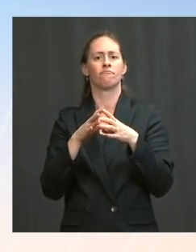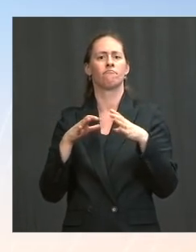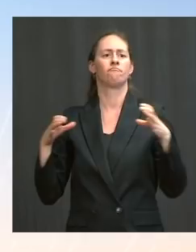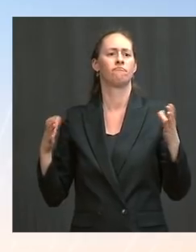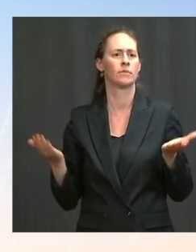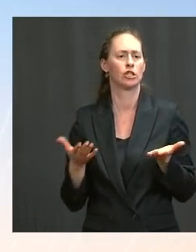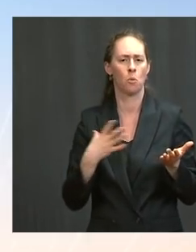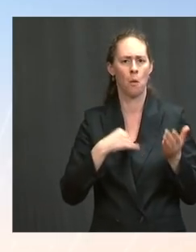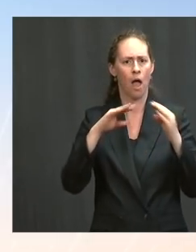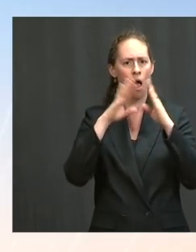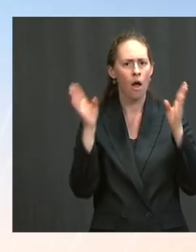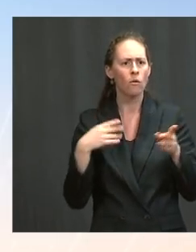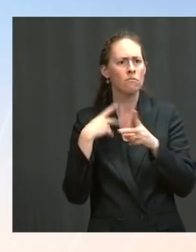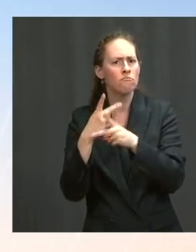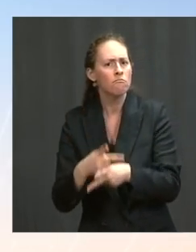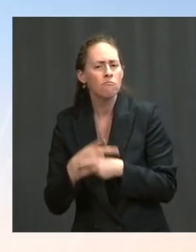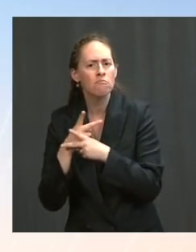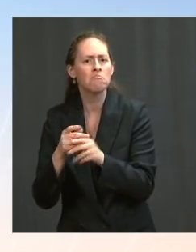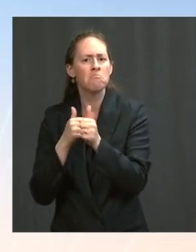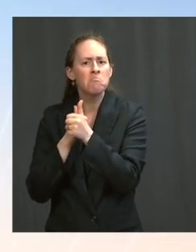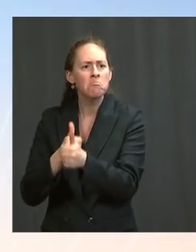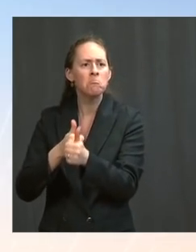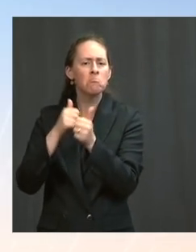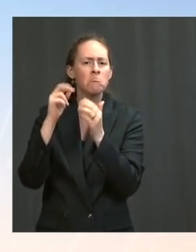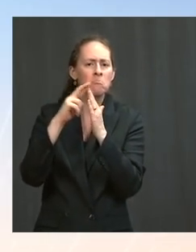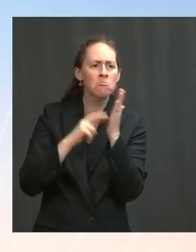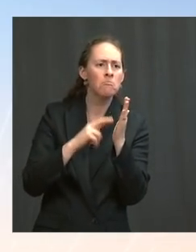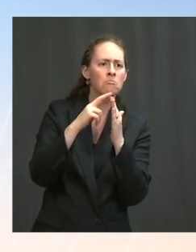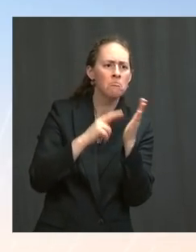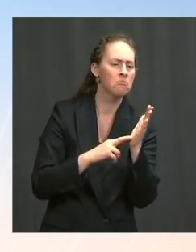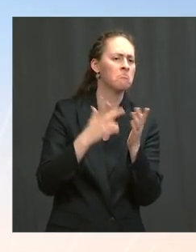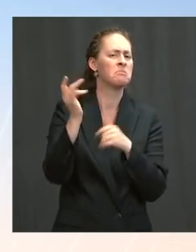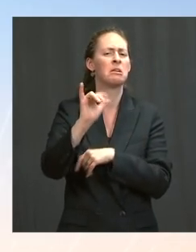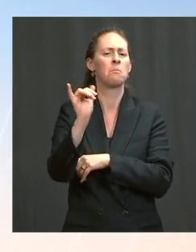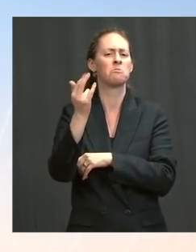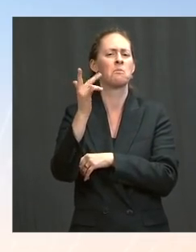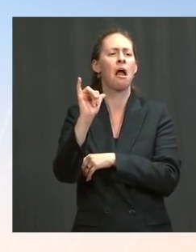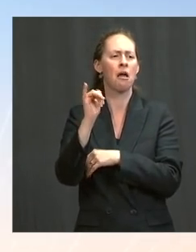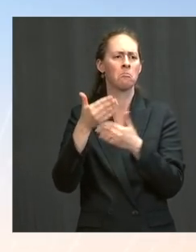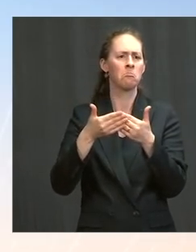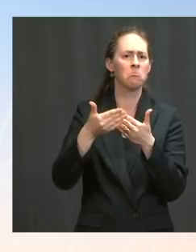I think a lot of that will be done through the course of July and into the summer. That's our intention.